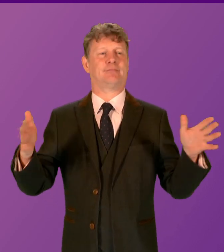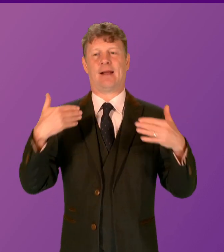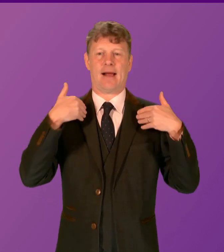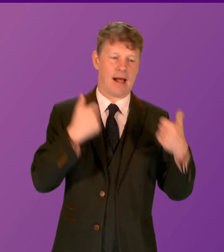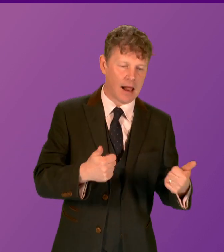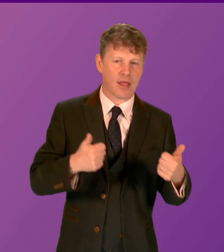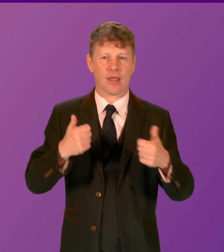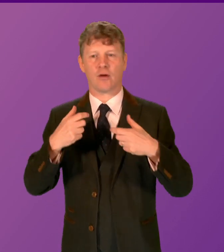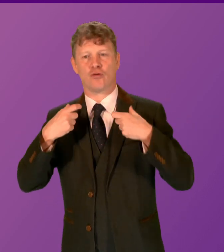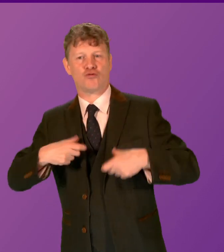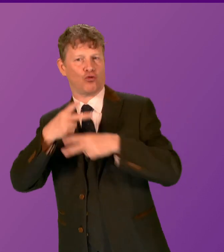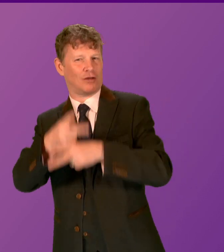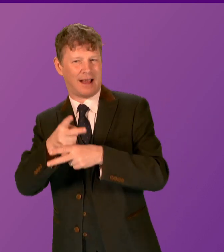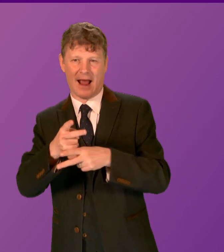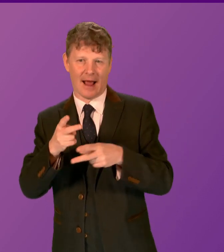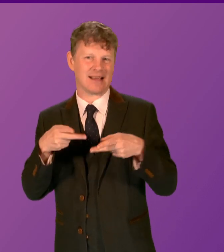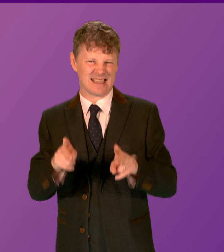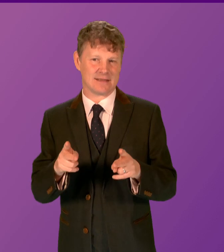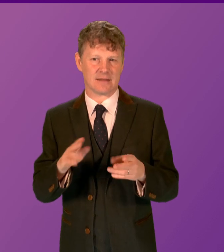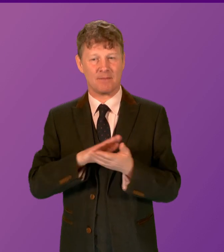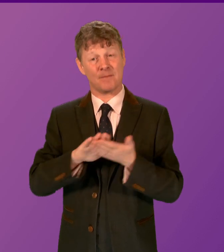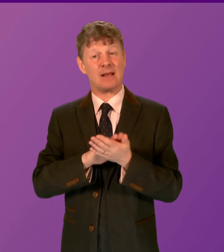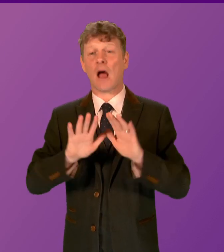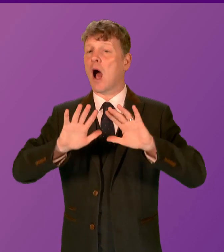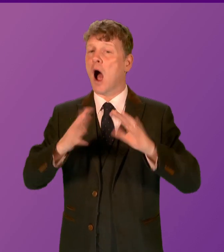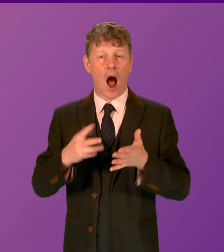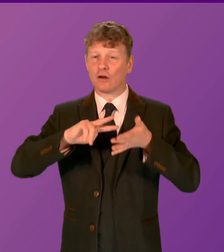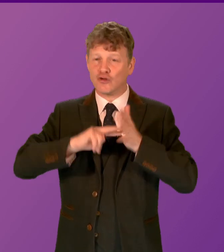care system, which is why our unscheduled care collaborative programme is taking a whole-systems